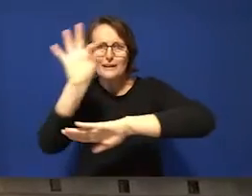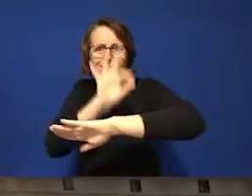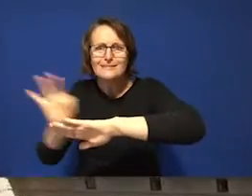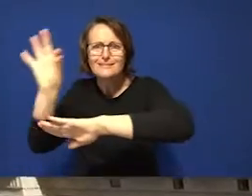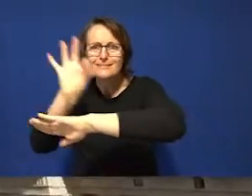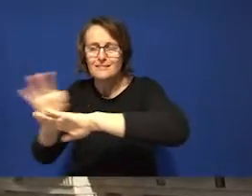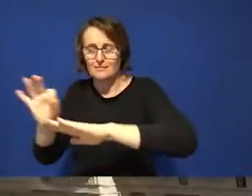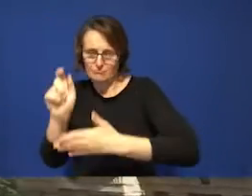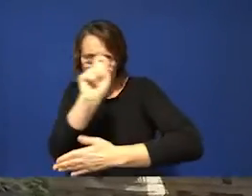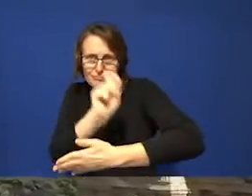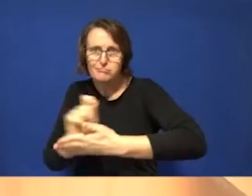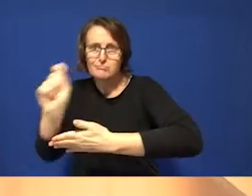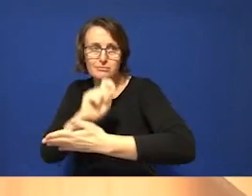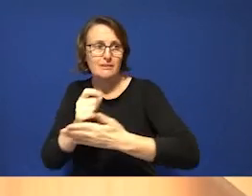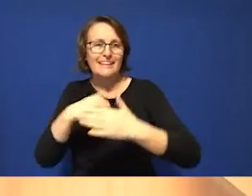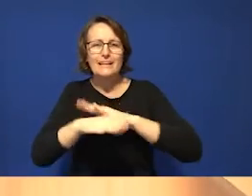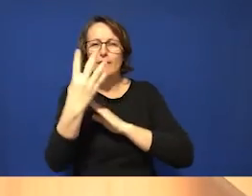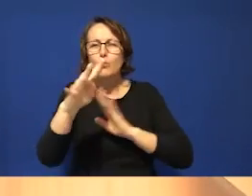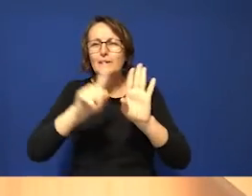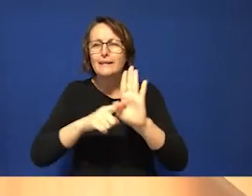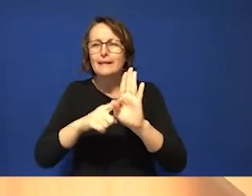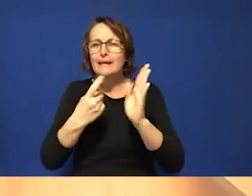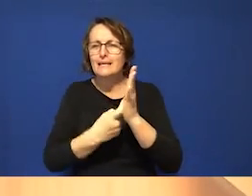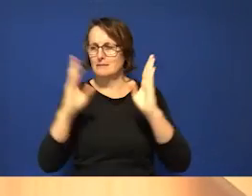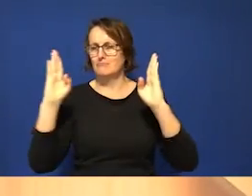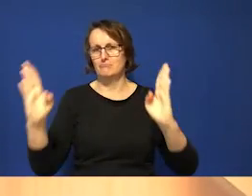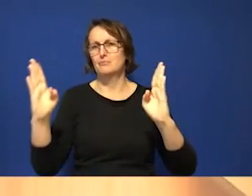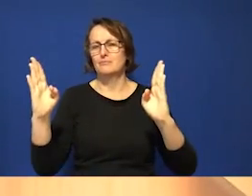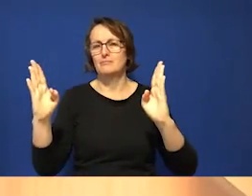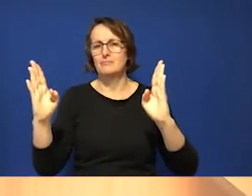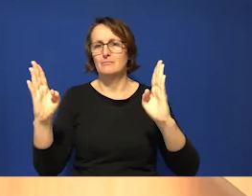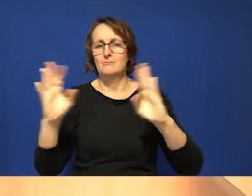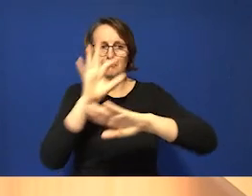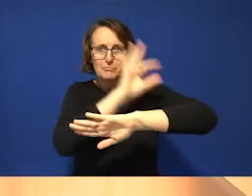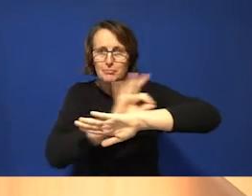over 40 year period. He survived palace coups changes of government.